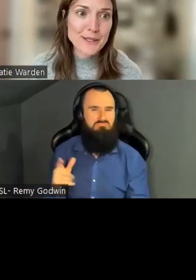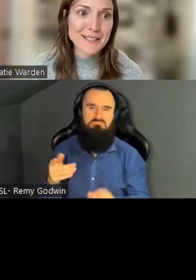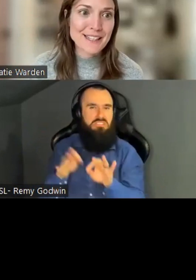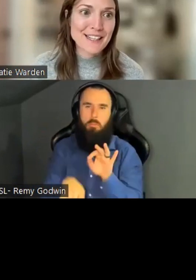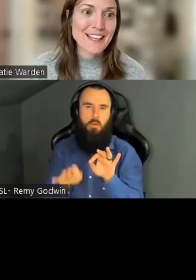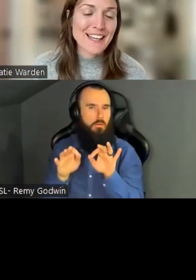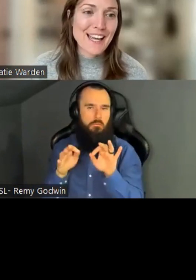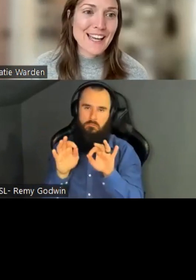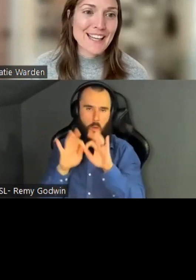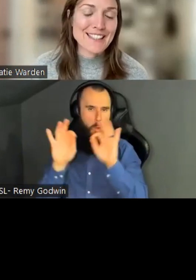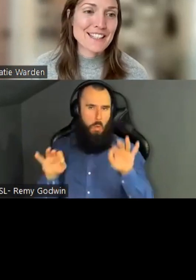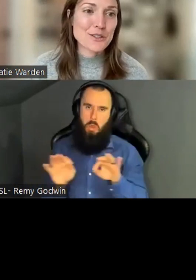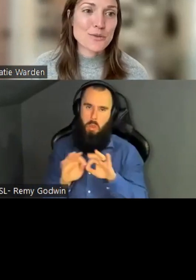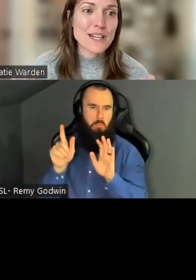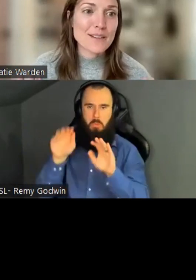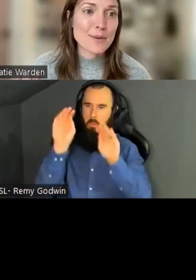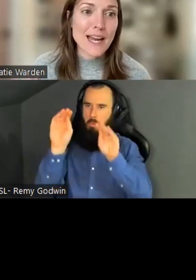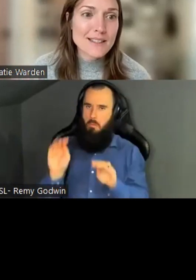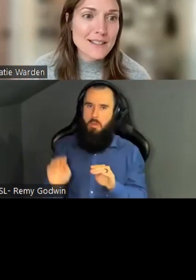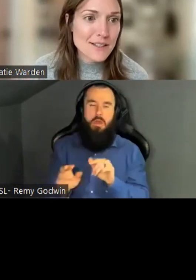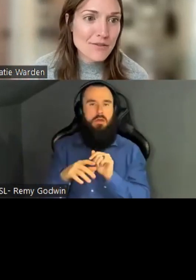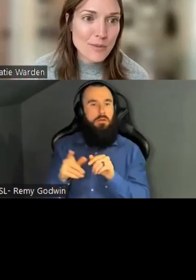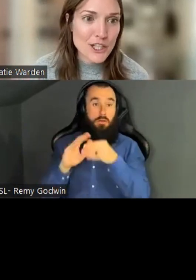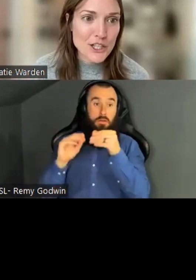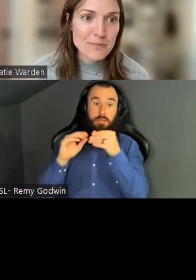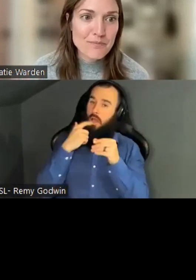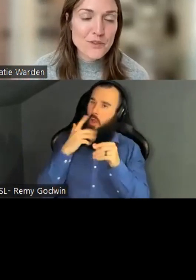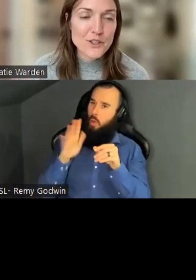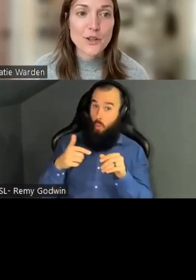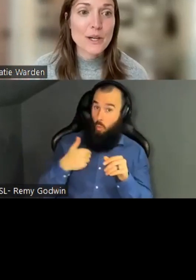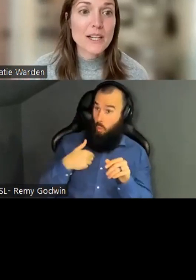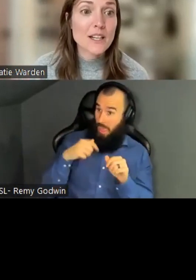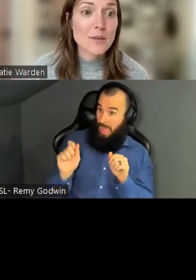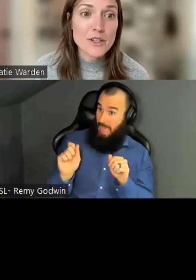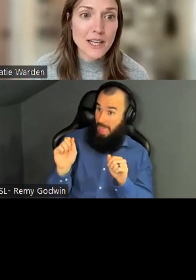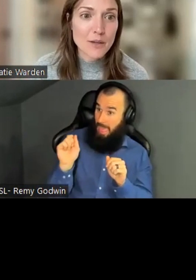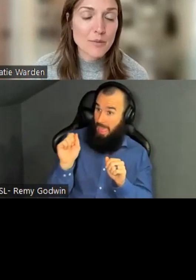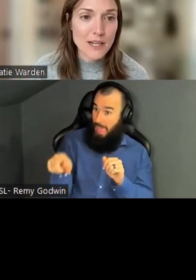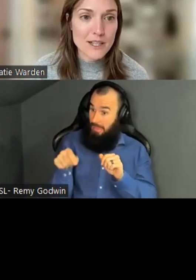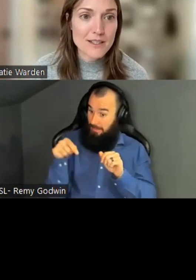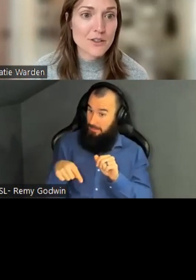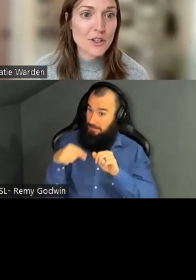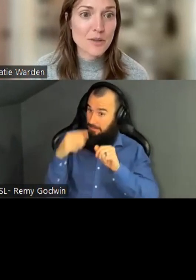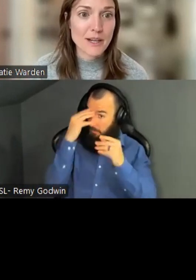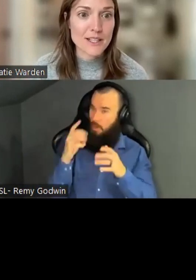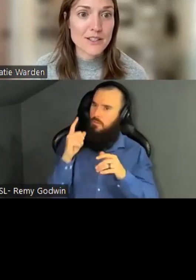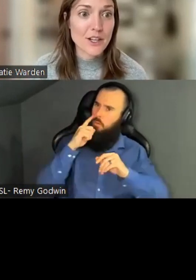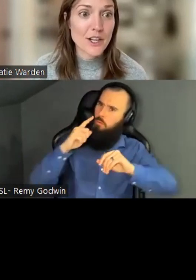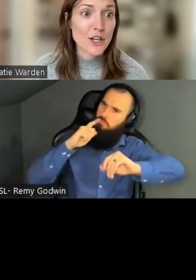Just it says, "We ask this information so that we can communicate with patients or companions